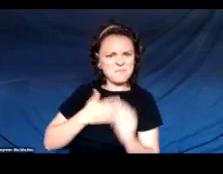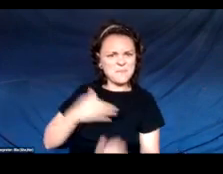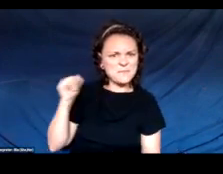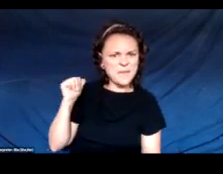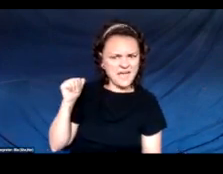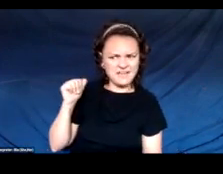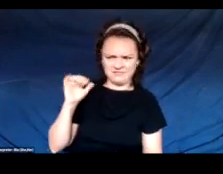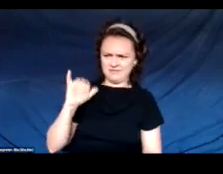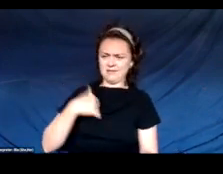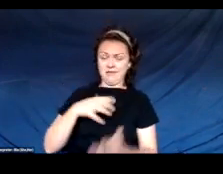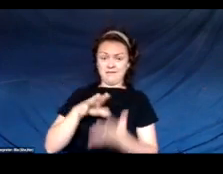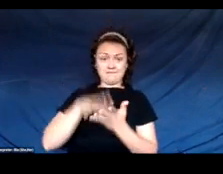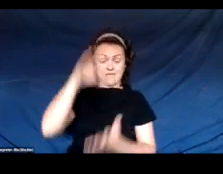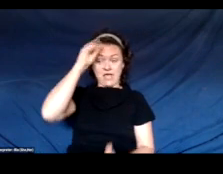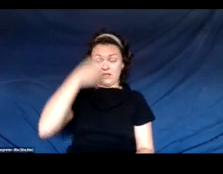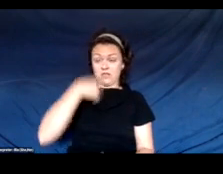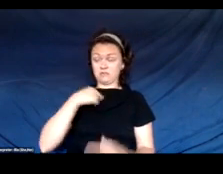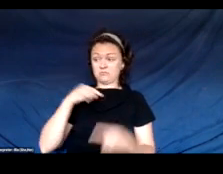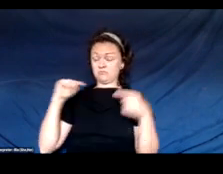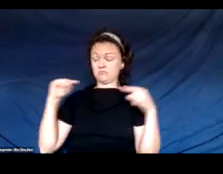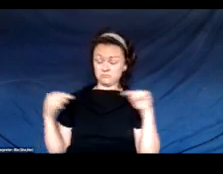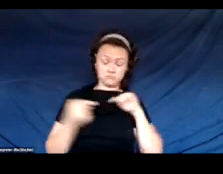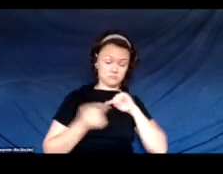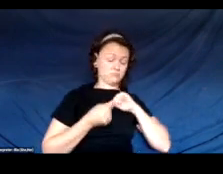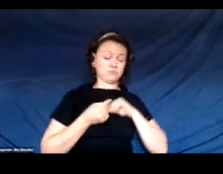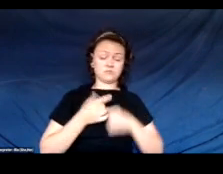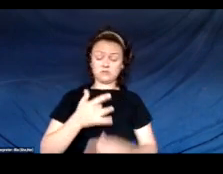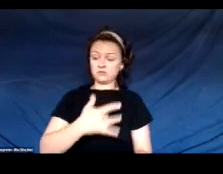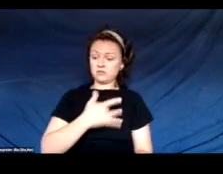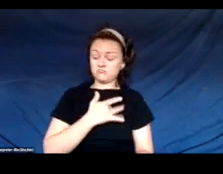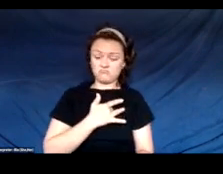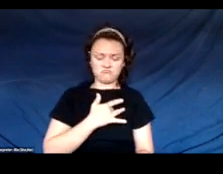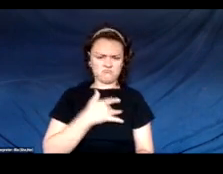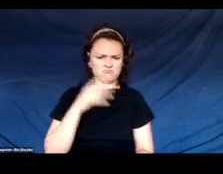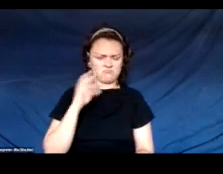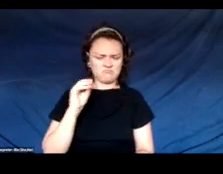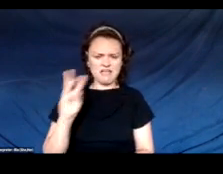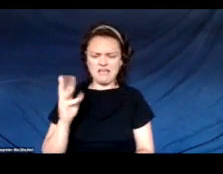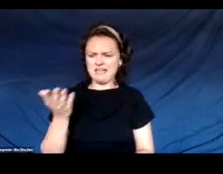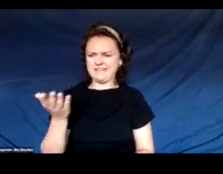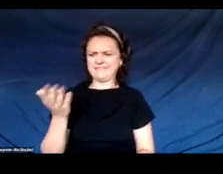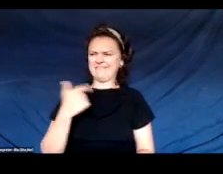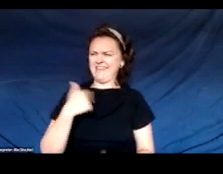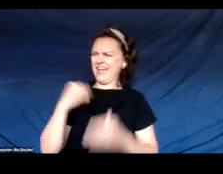especially since I grew up with them and